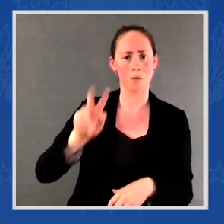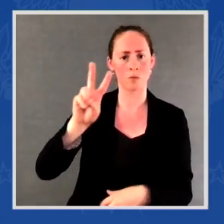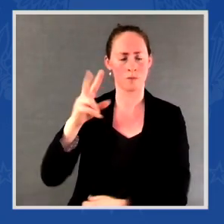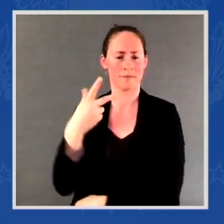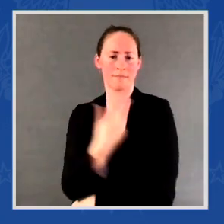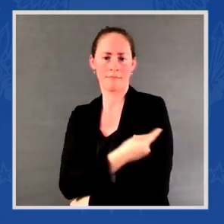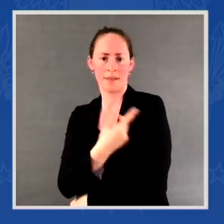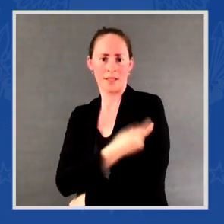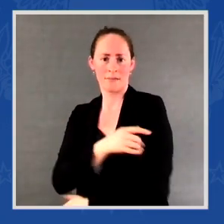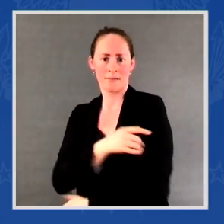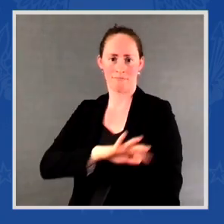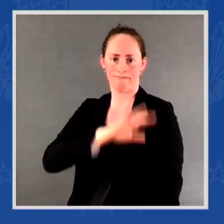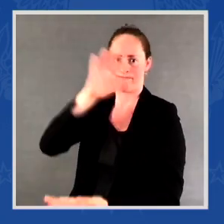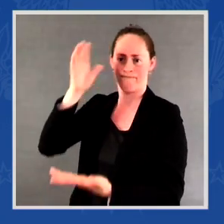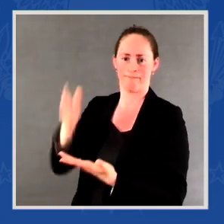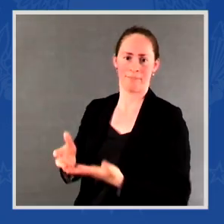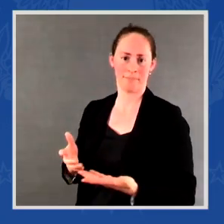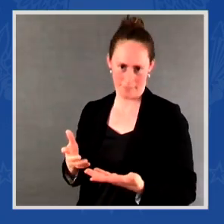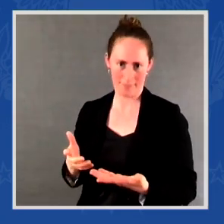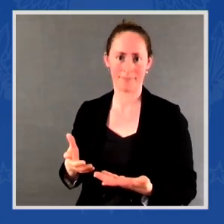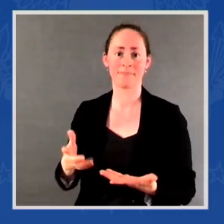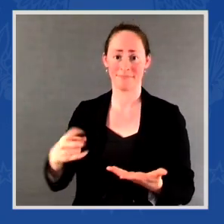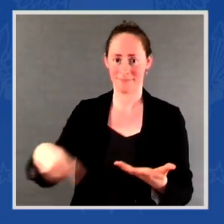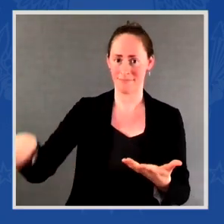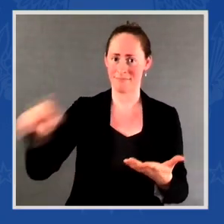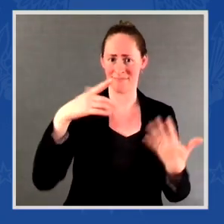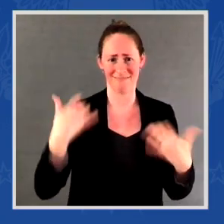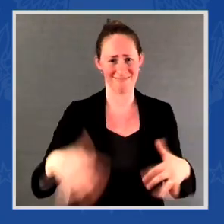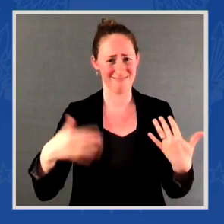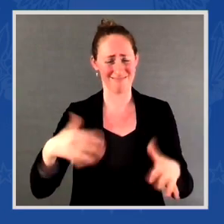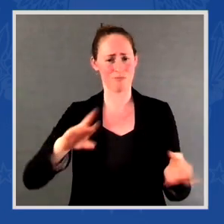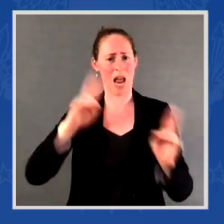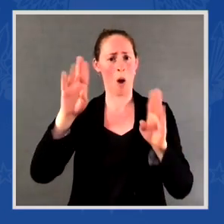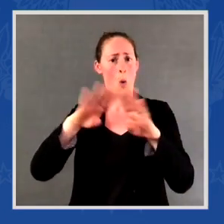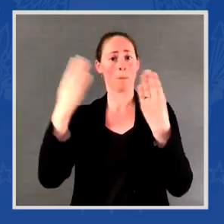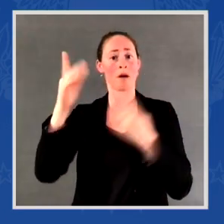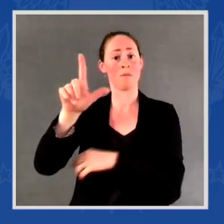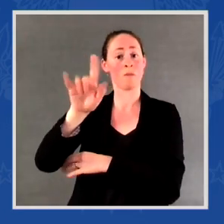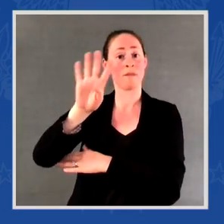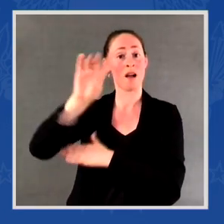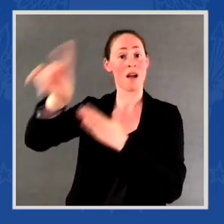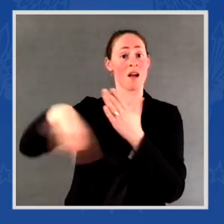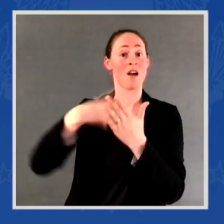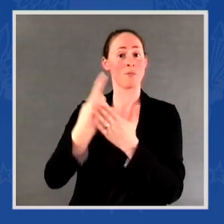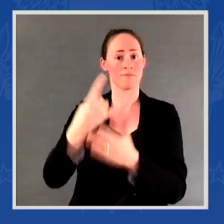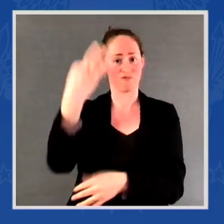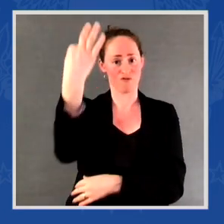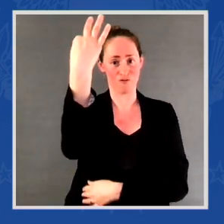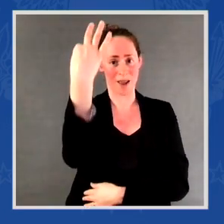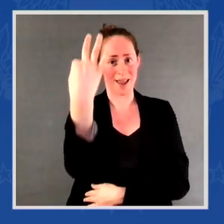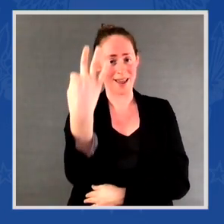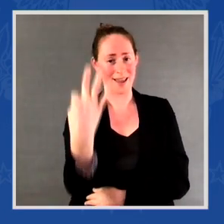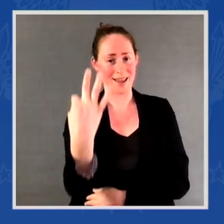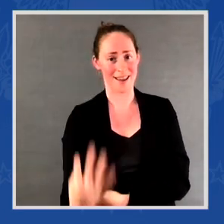Many of them are open 24 hours on Fridays. So, go tomorrow if you've not gotten it done.